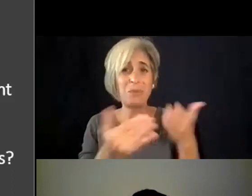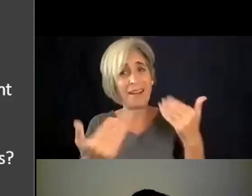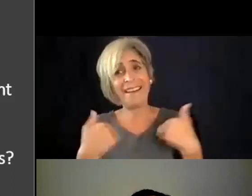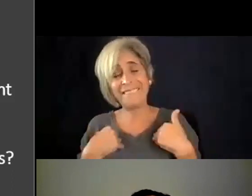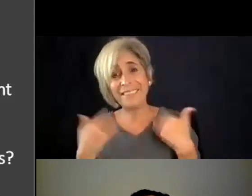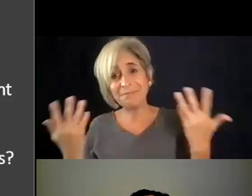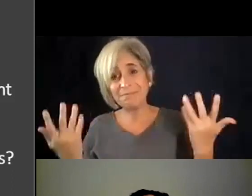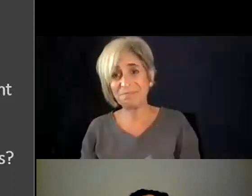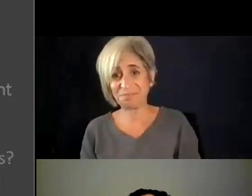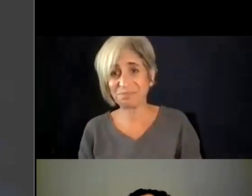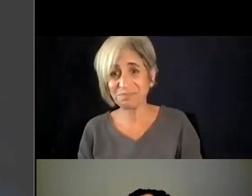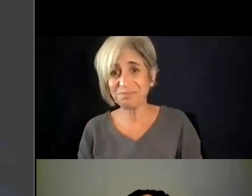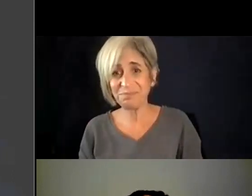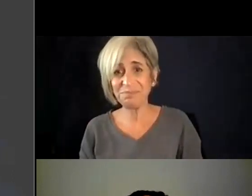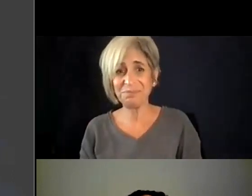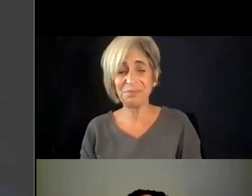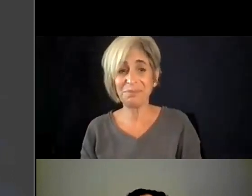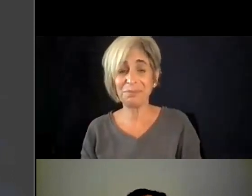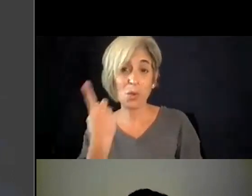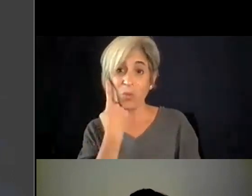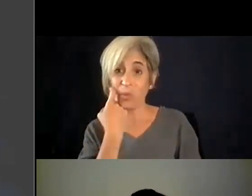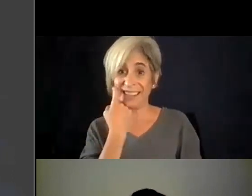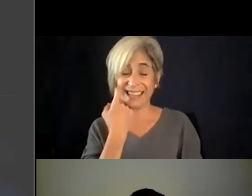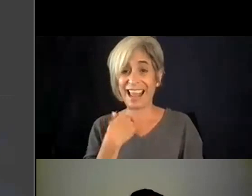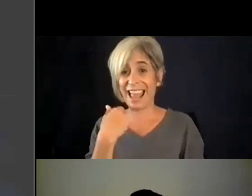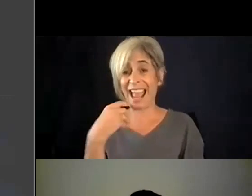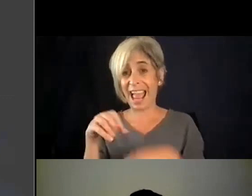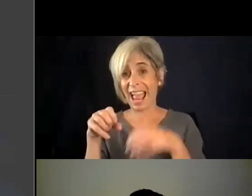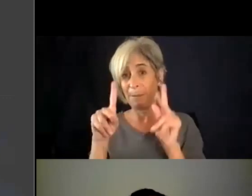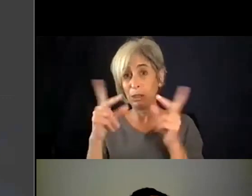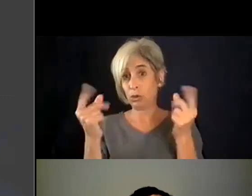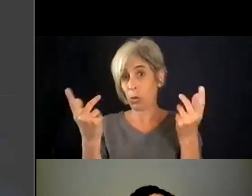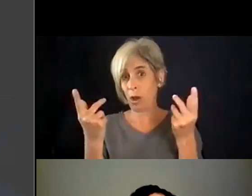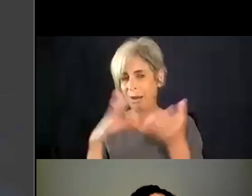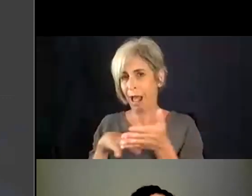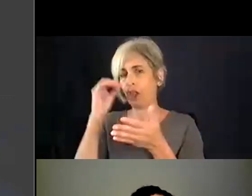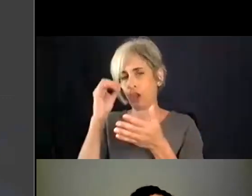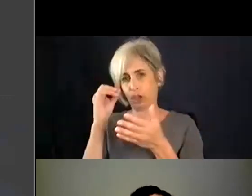accrue. Recently, I had the opportunity to learn a valuable lesson from Minda Harts, she's